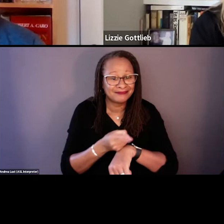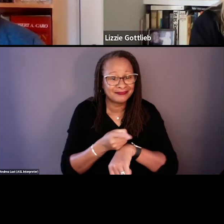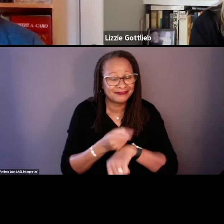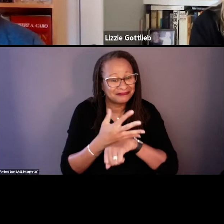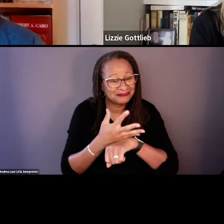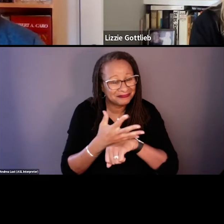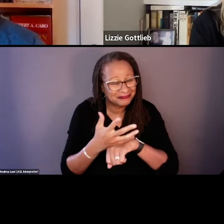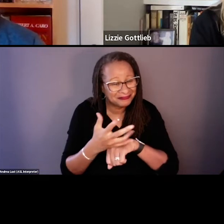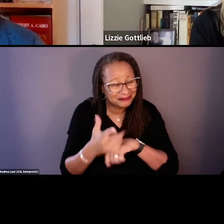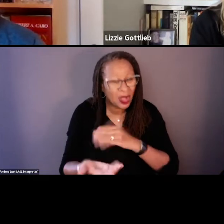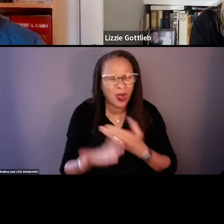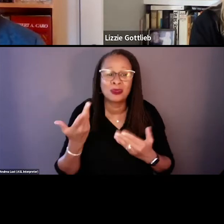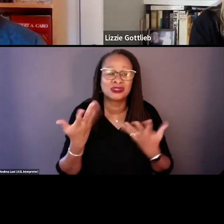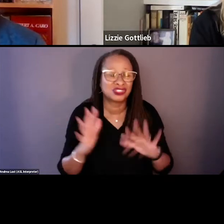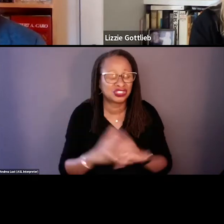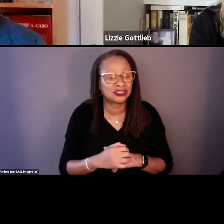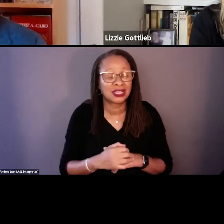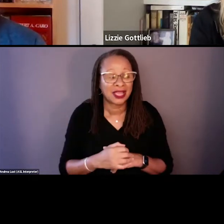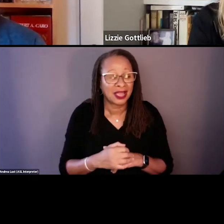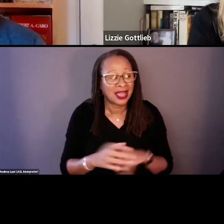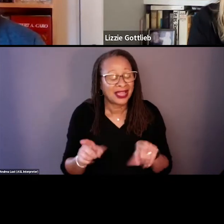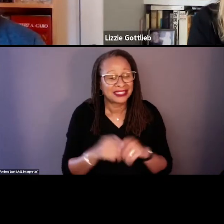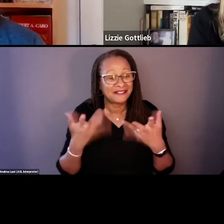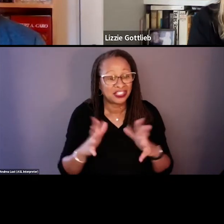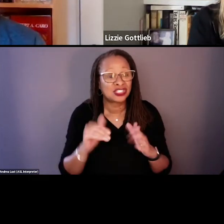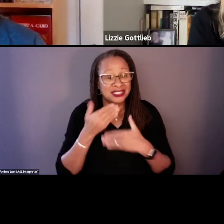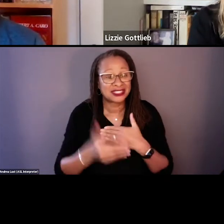And I think it was a particular moment to make this film